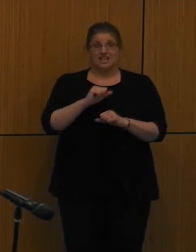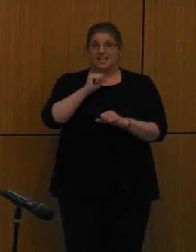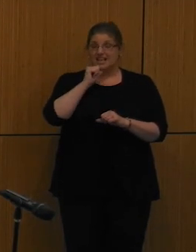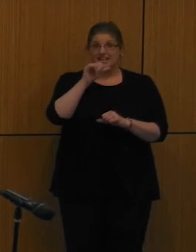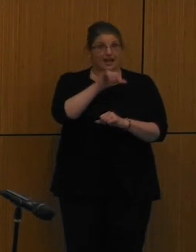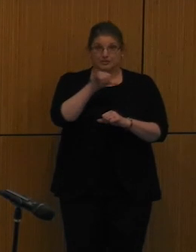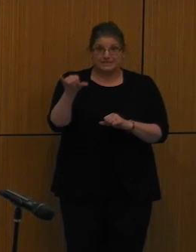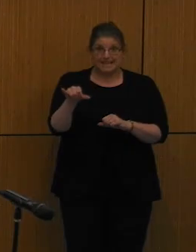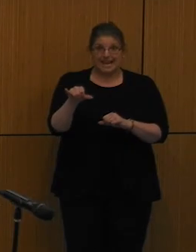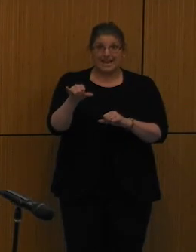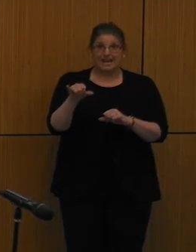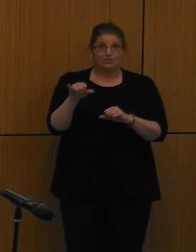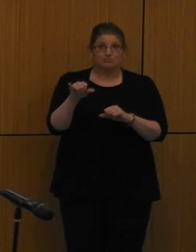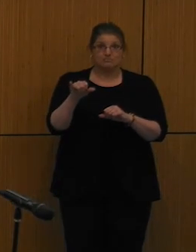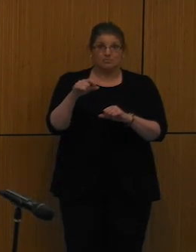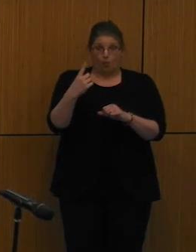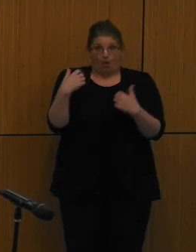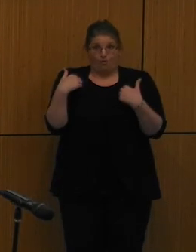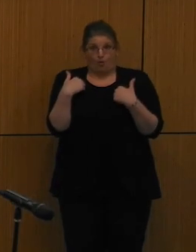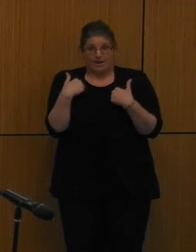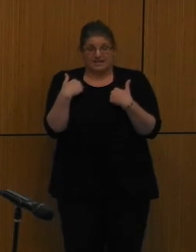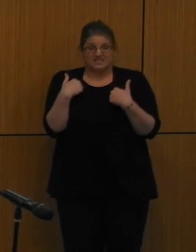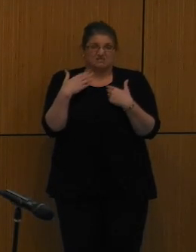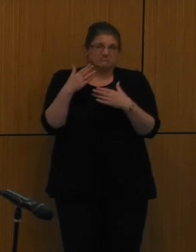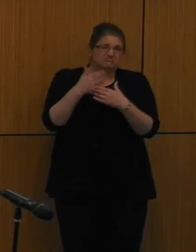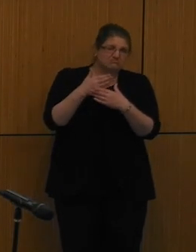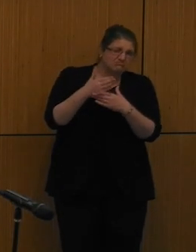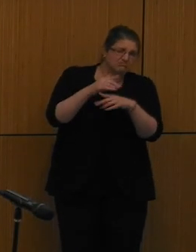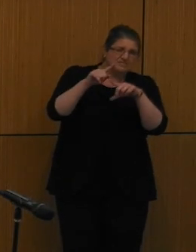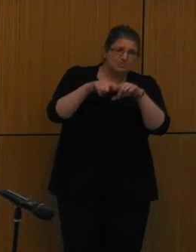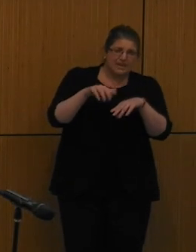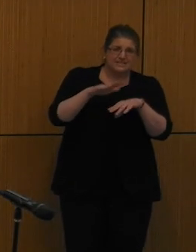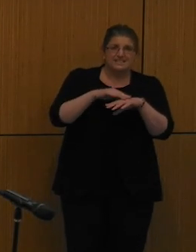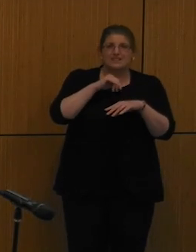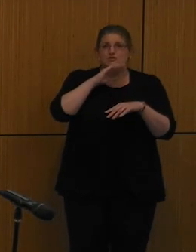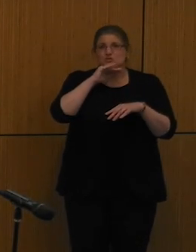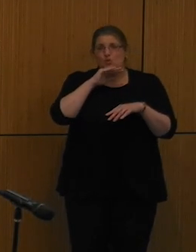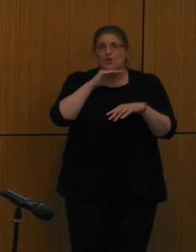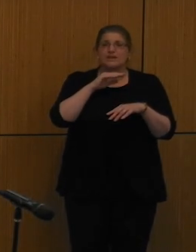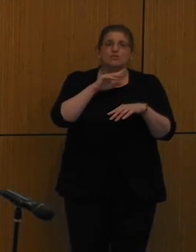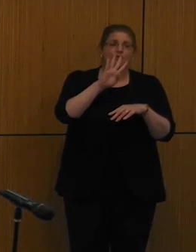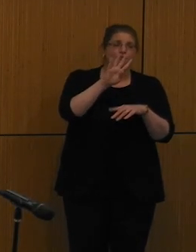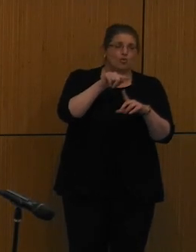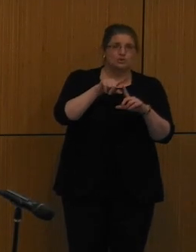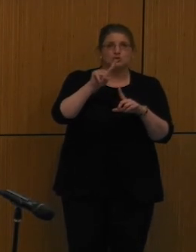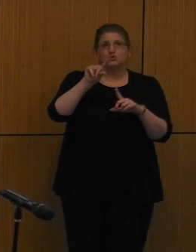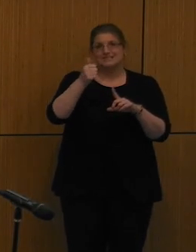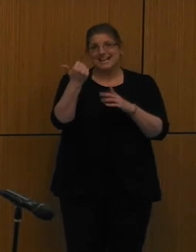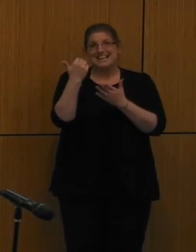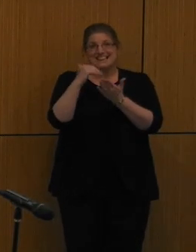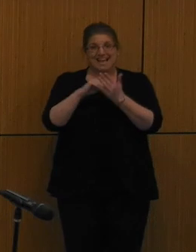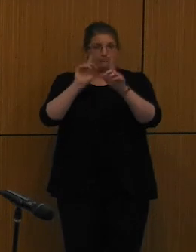we're talking about somewhere between depending on the soil. We're talking about 4 to 10,000 different species, species